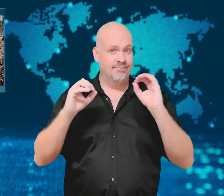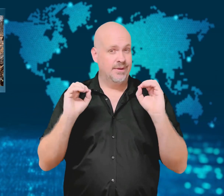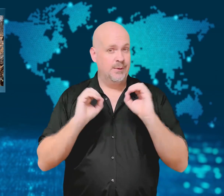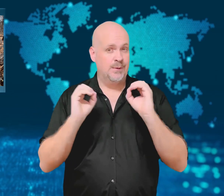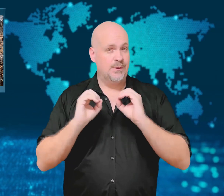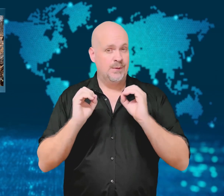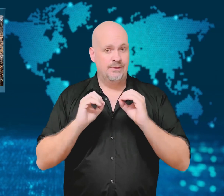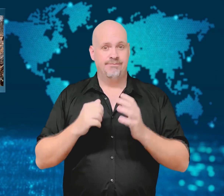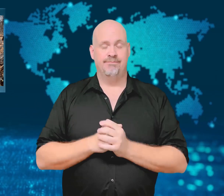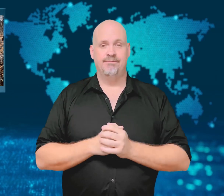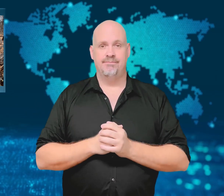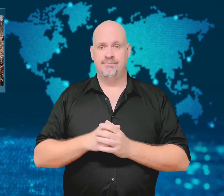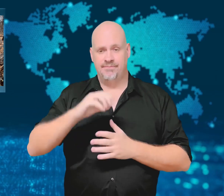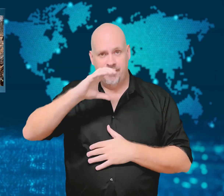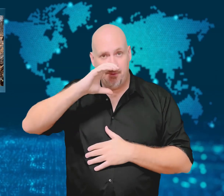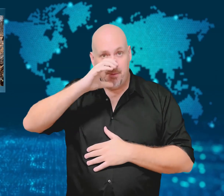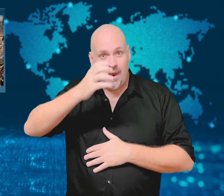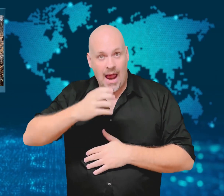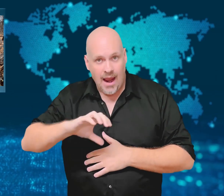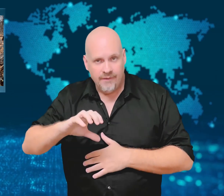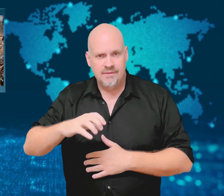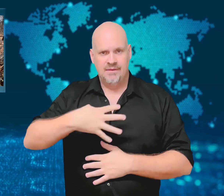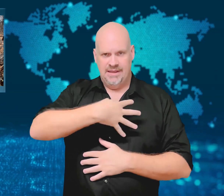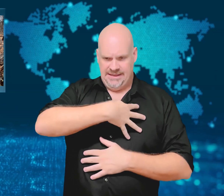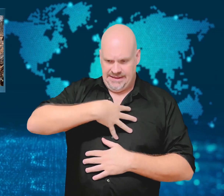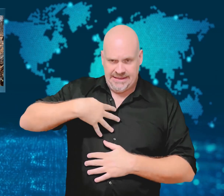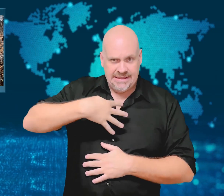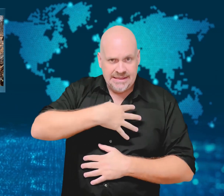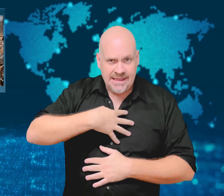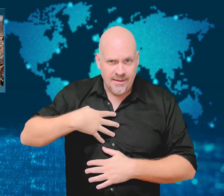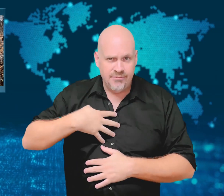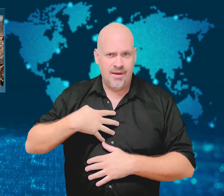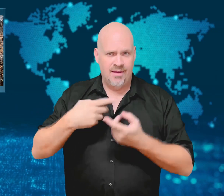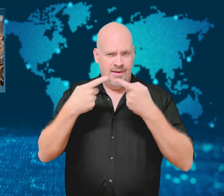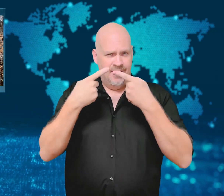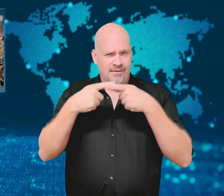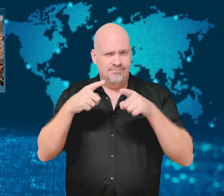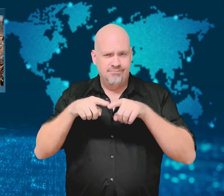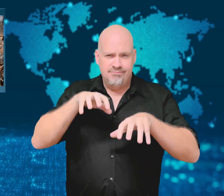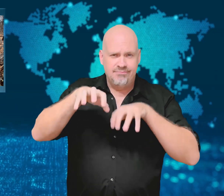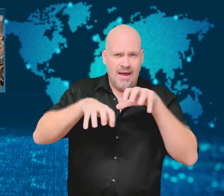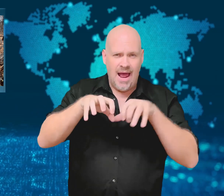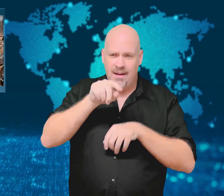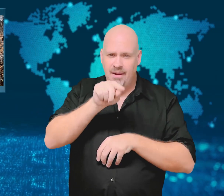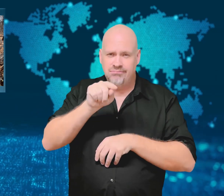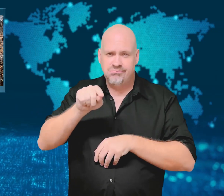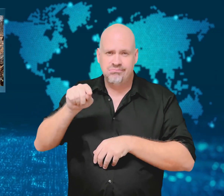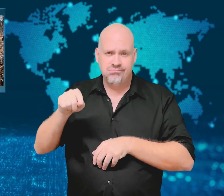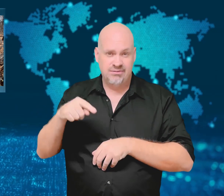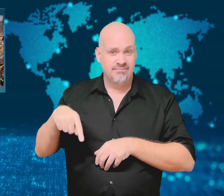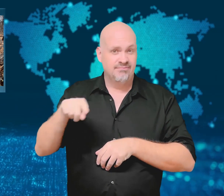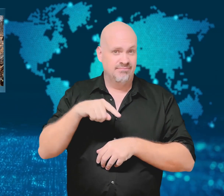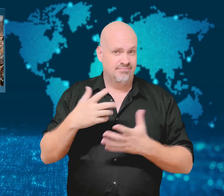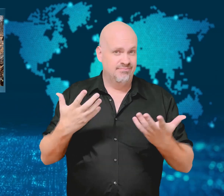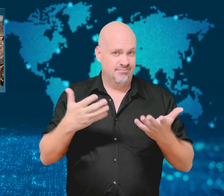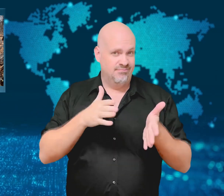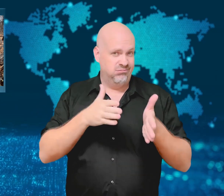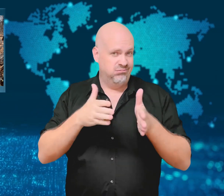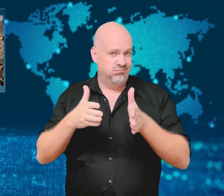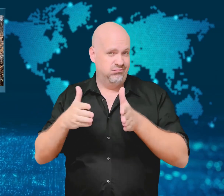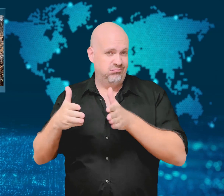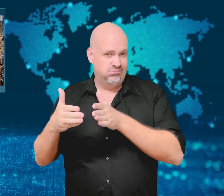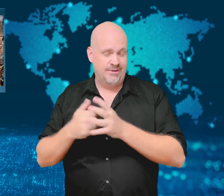The animals include elephants, zebras, and many other wildlife.